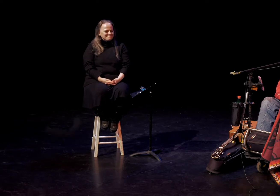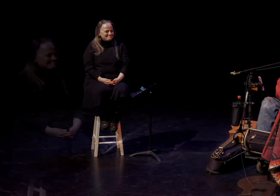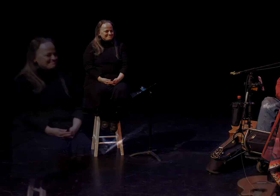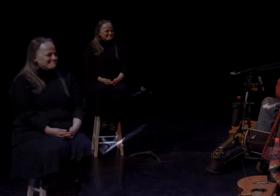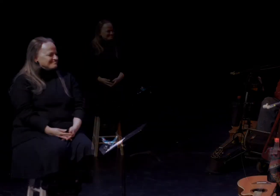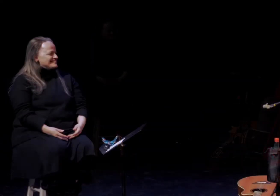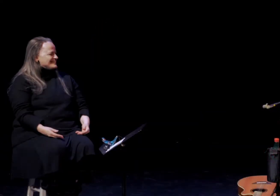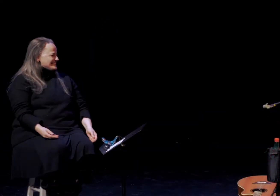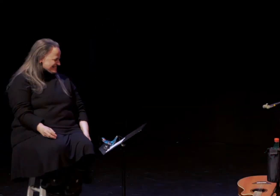You're welcome.